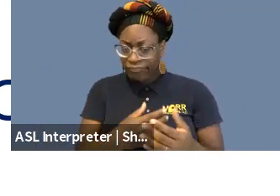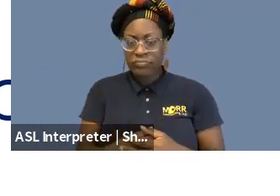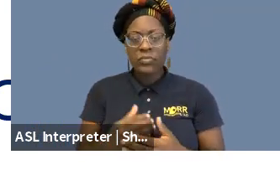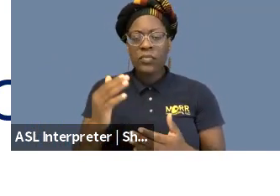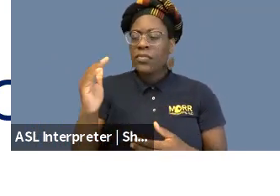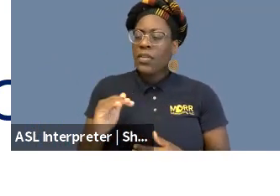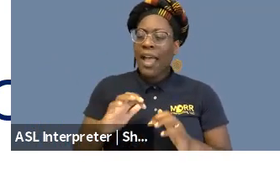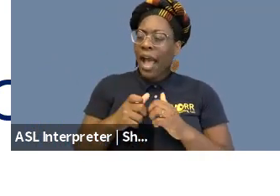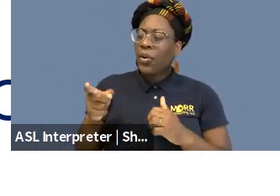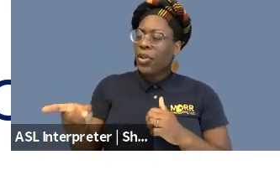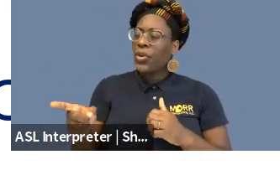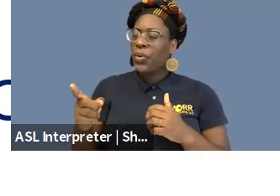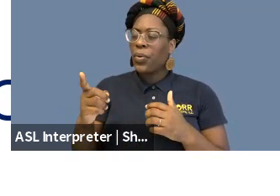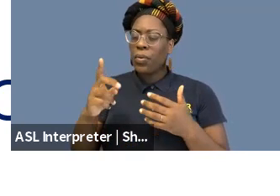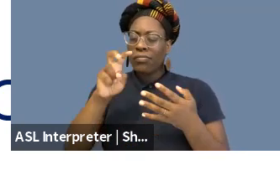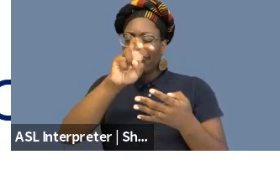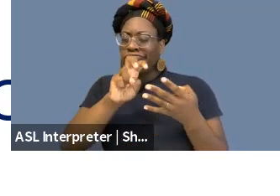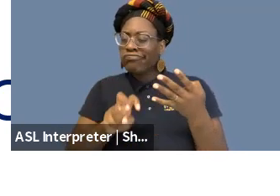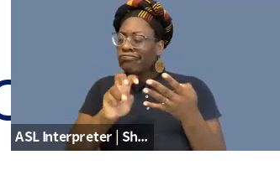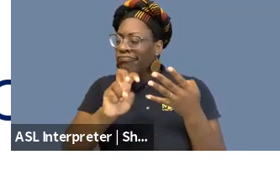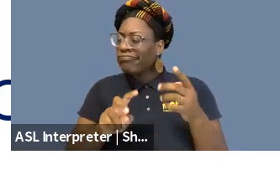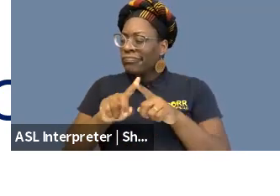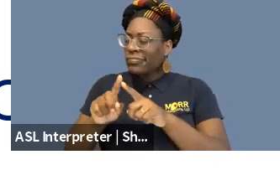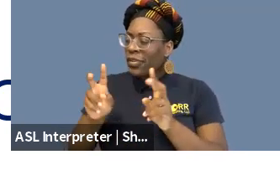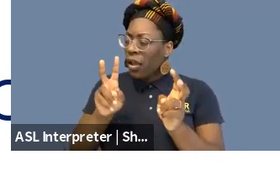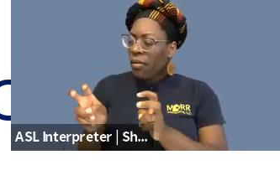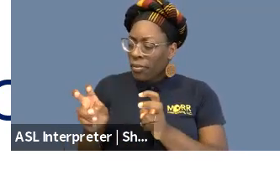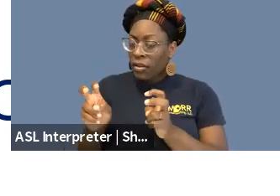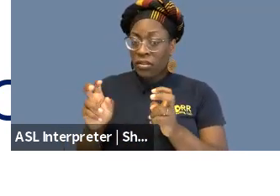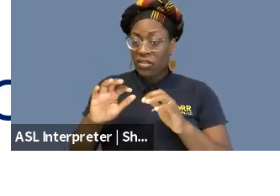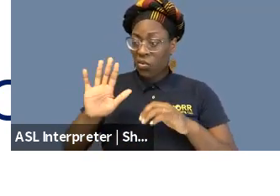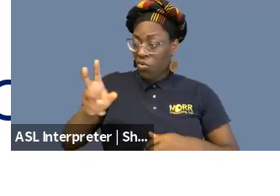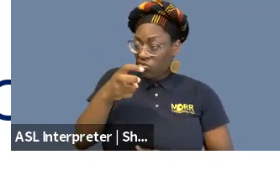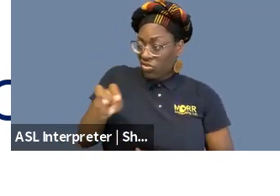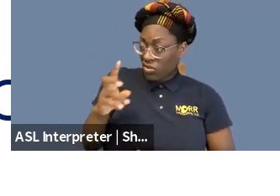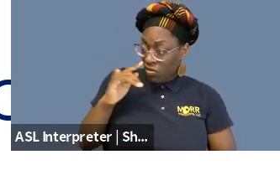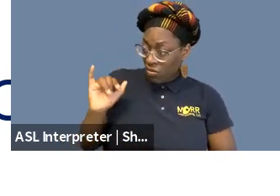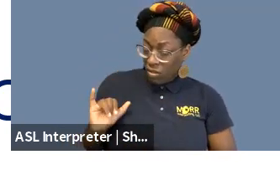? In what format do you plan to deliver this presentation? ? Will you use a PowerPoint? ? Handouts?